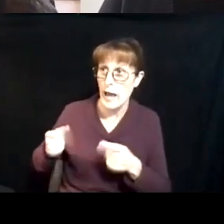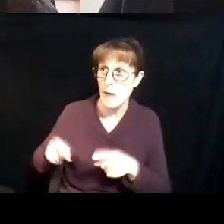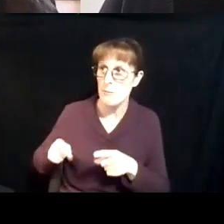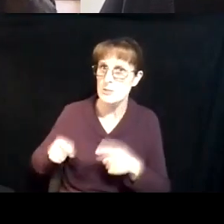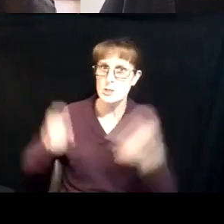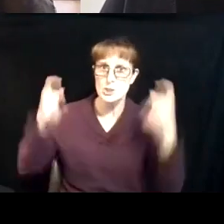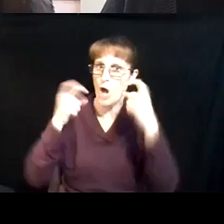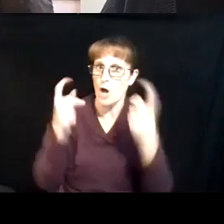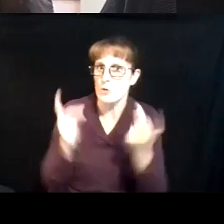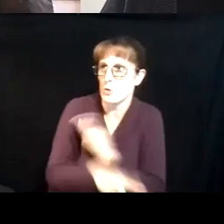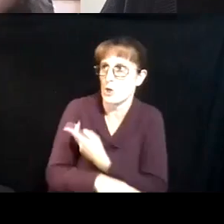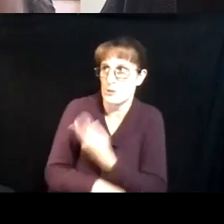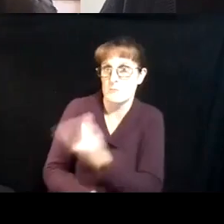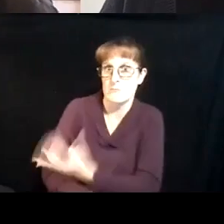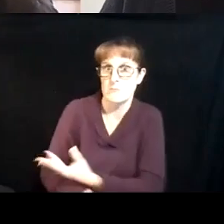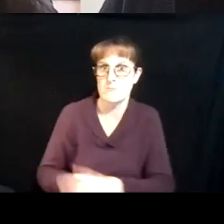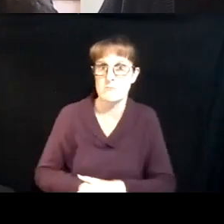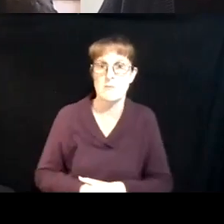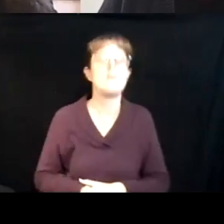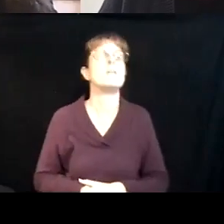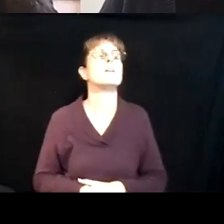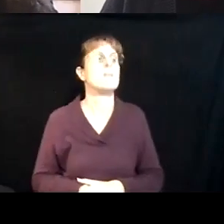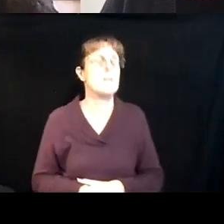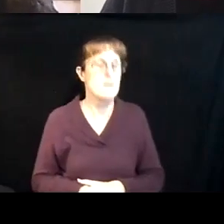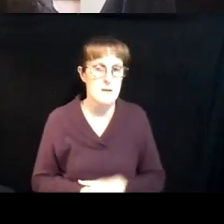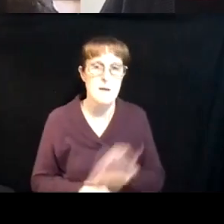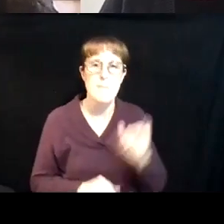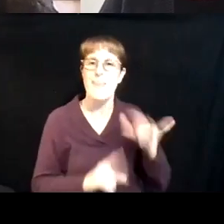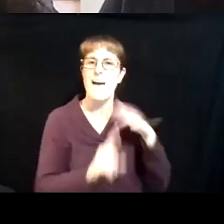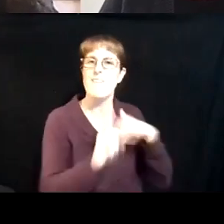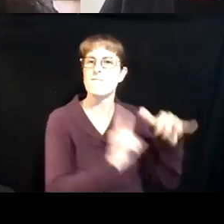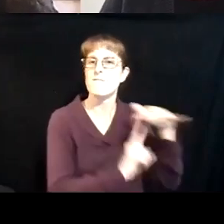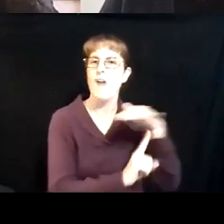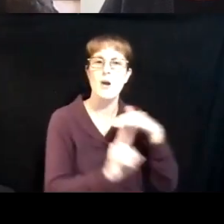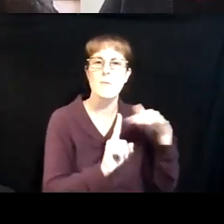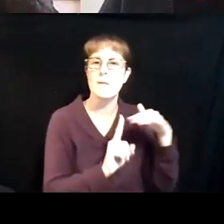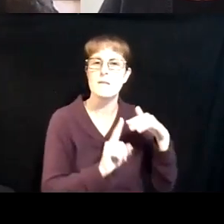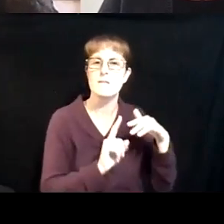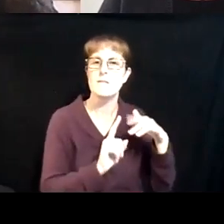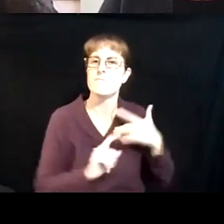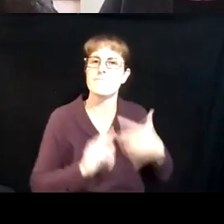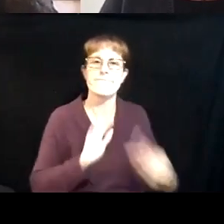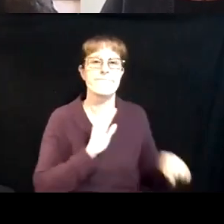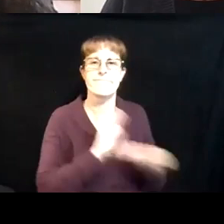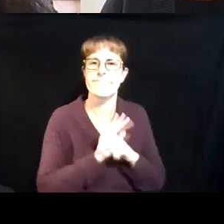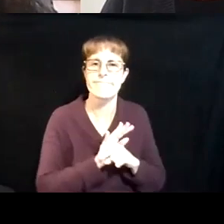is always going to be aversive when there's that much control.